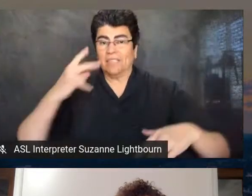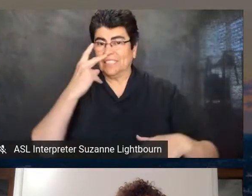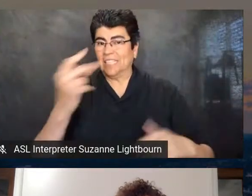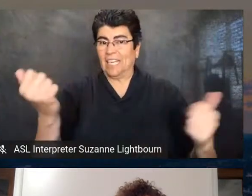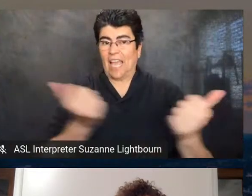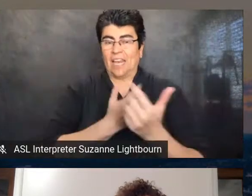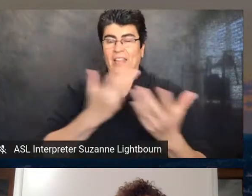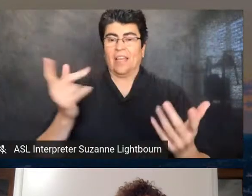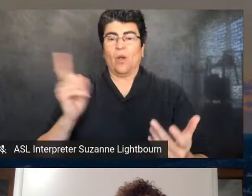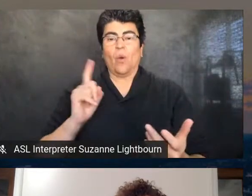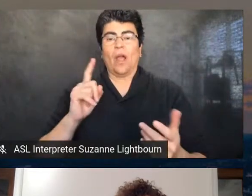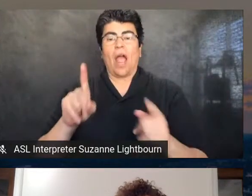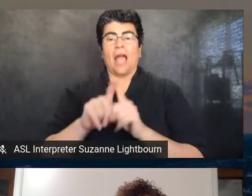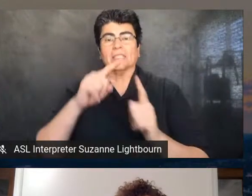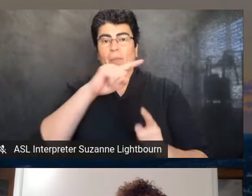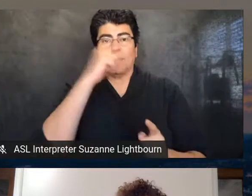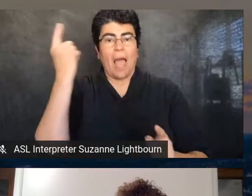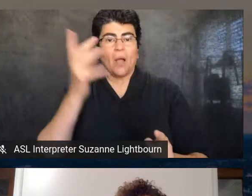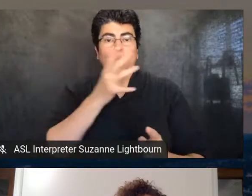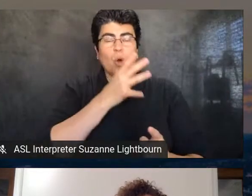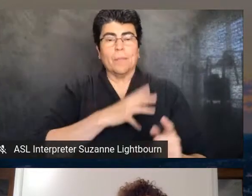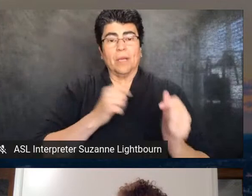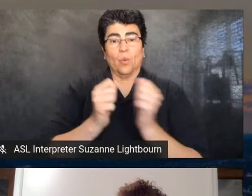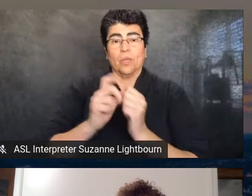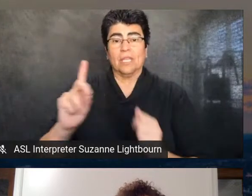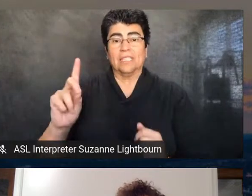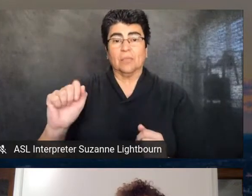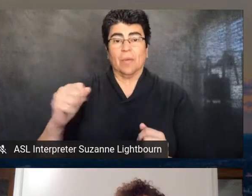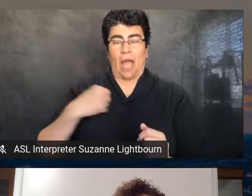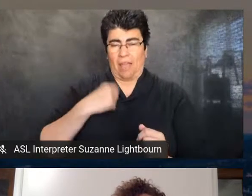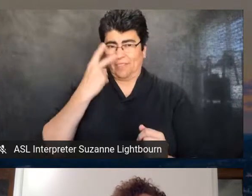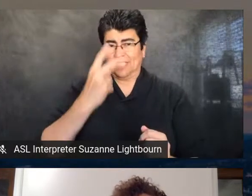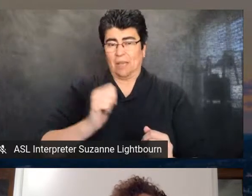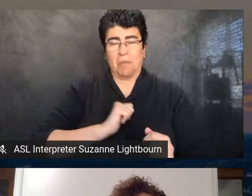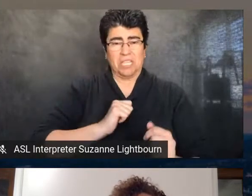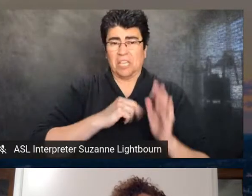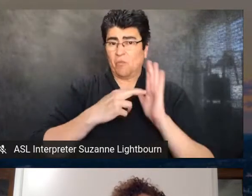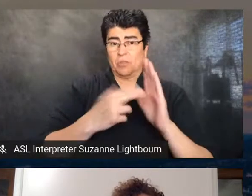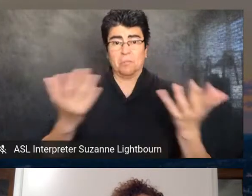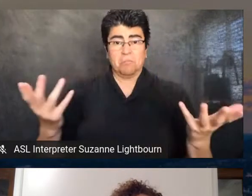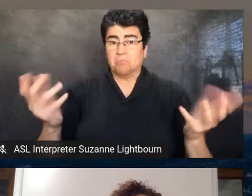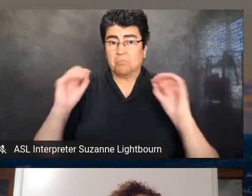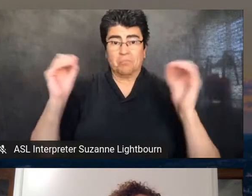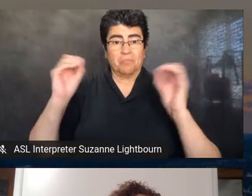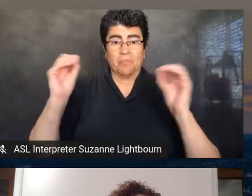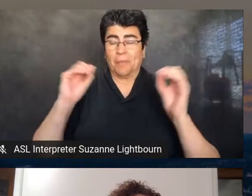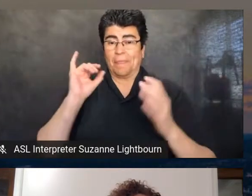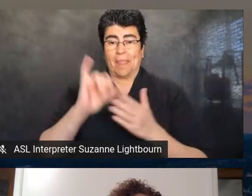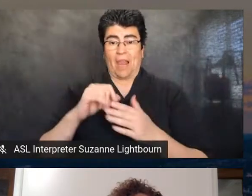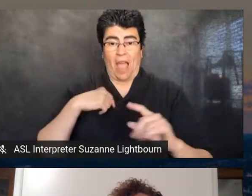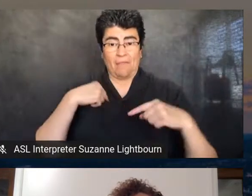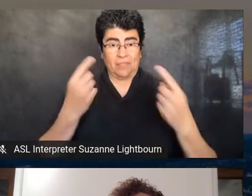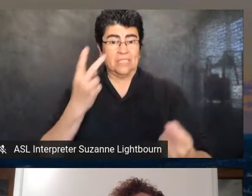as a black woman with a disability, I've seen myself represented, anything that I have seen myself represented